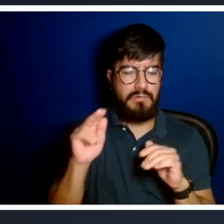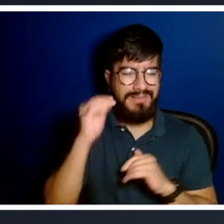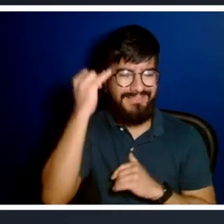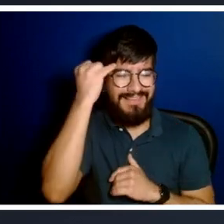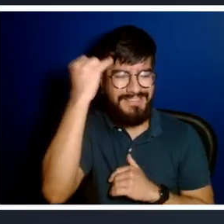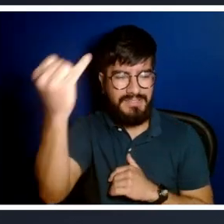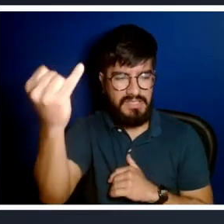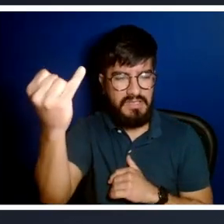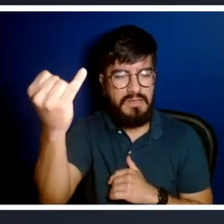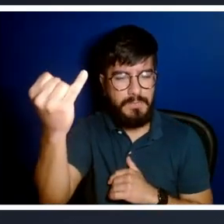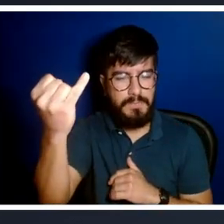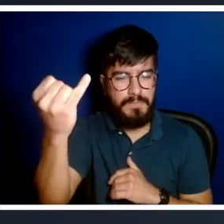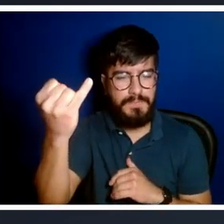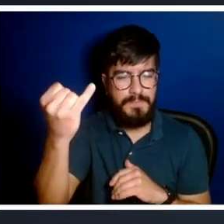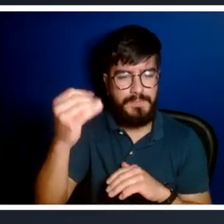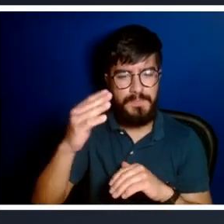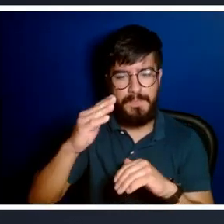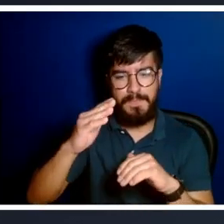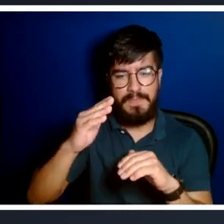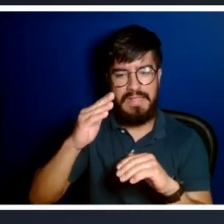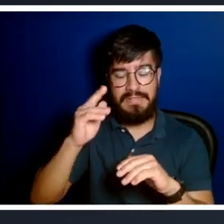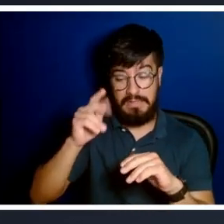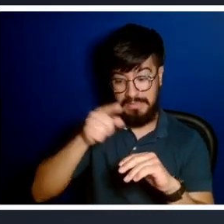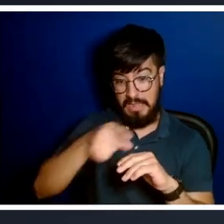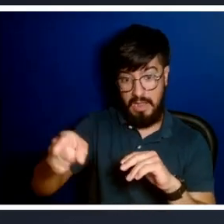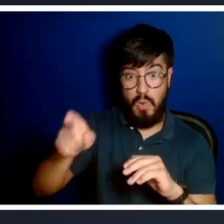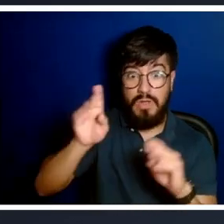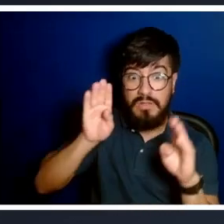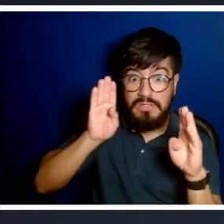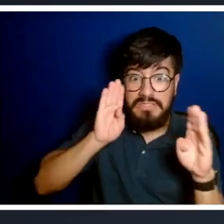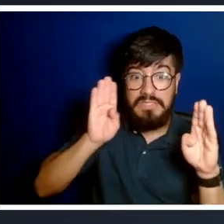that the more we pay attention to Earth, the more we appreciate it, the more we want to take care of